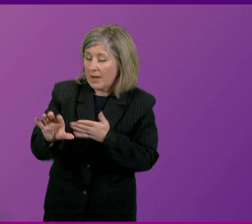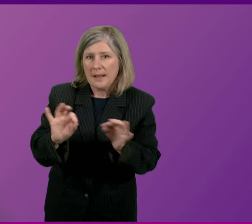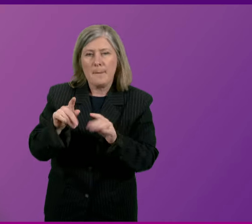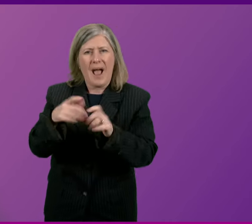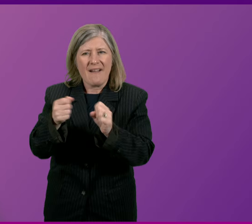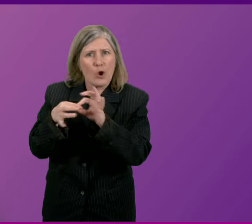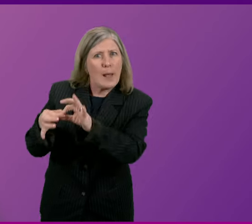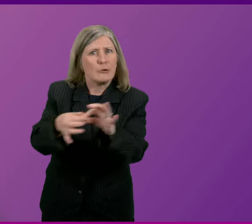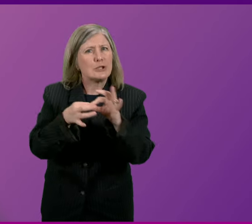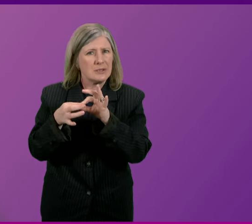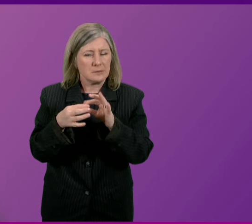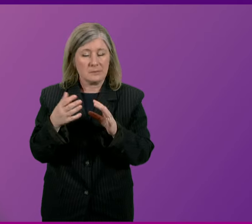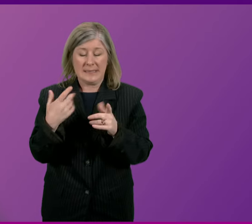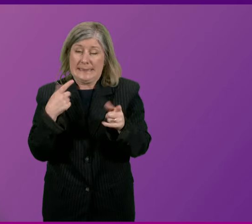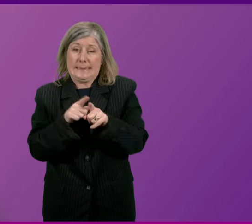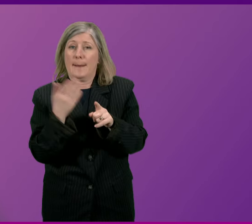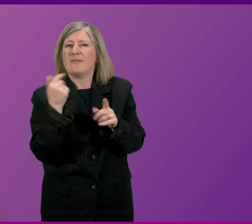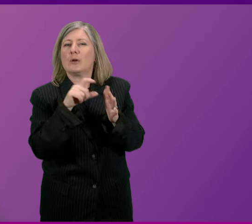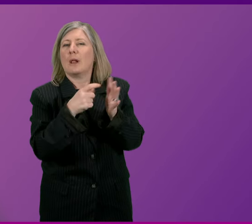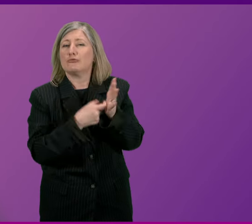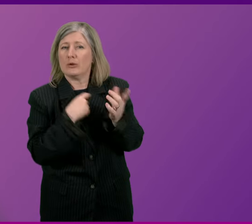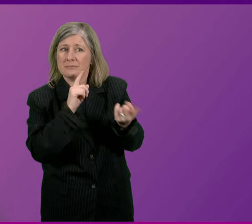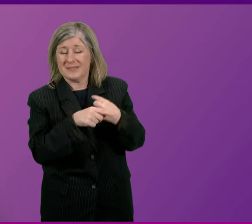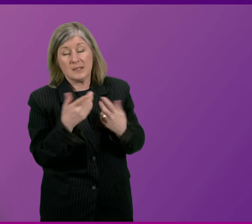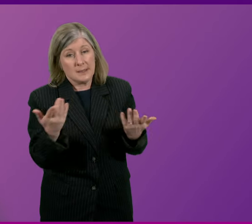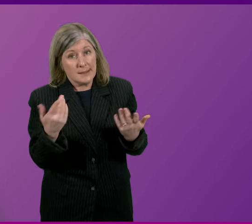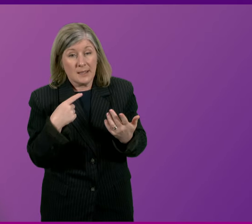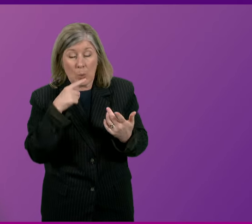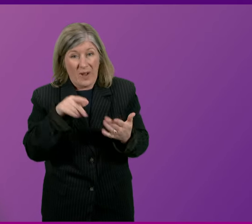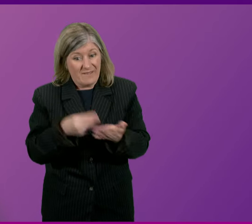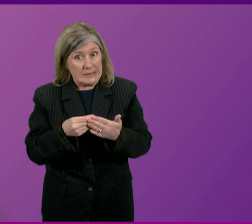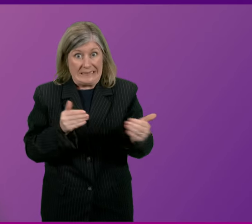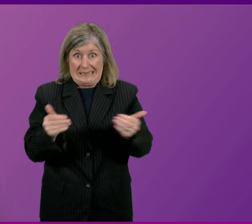As I said earlier in answer to Mr Ross, funding is under enormous pressure, but I recognise the